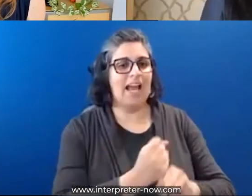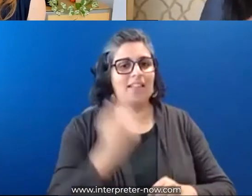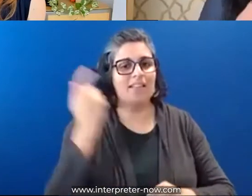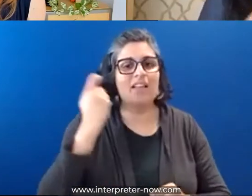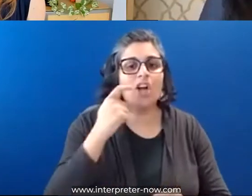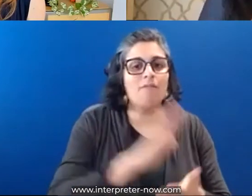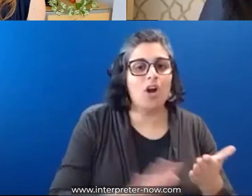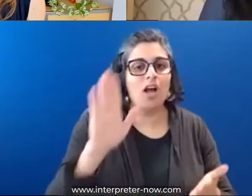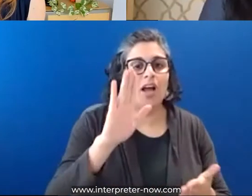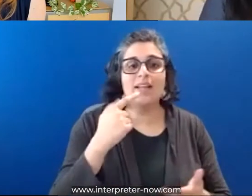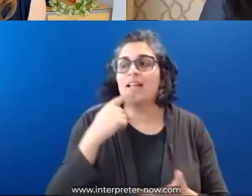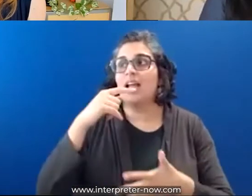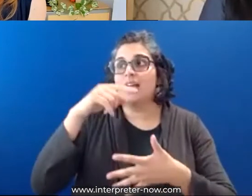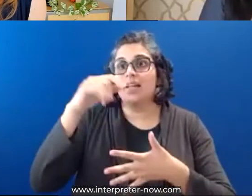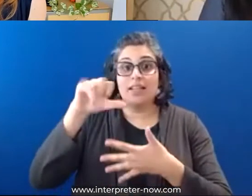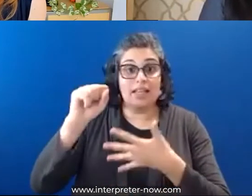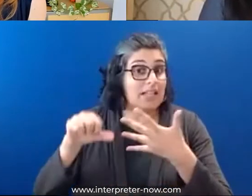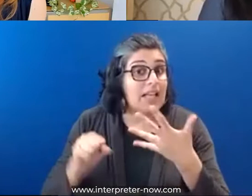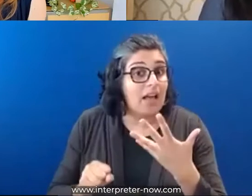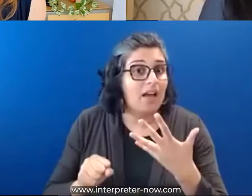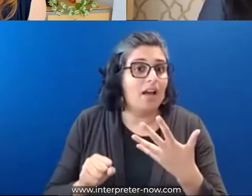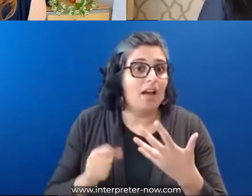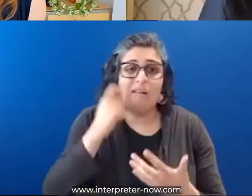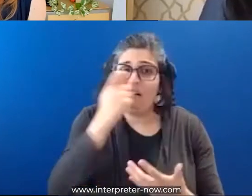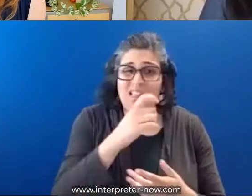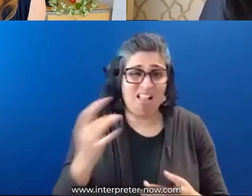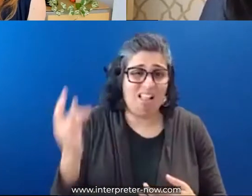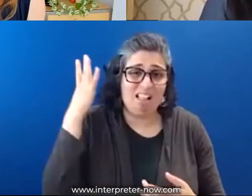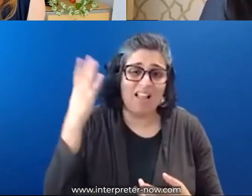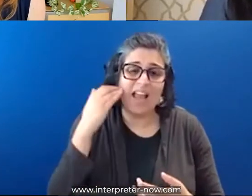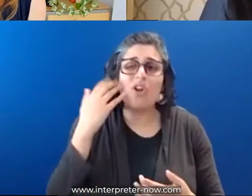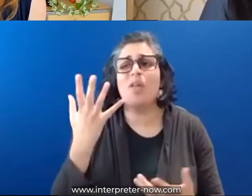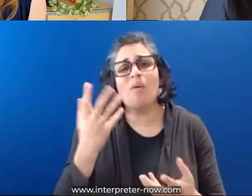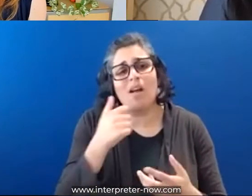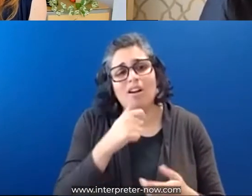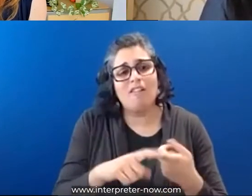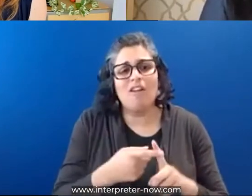I could say, yes, yes yes to all of that. "Pimples suck." "I know they want a girlfriend. They've been isolated for so long."